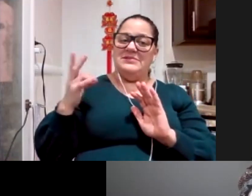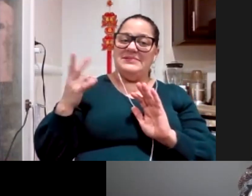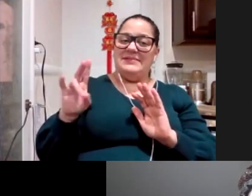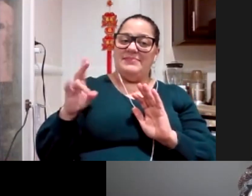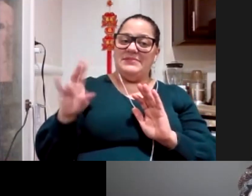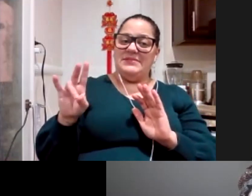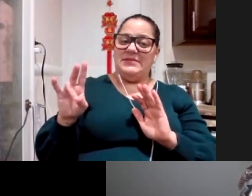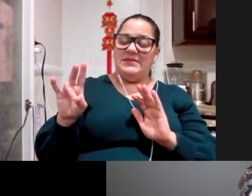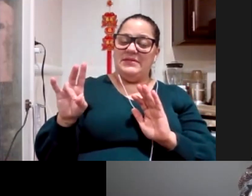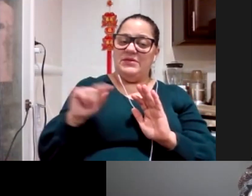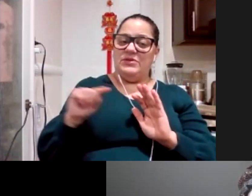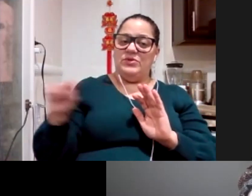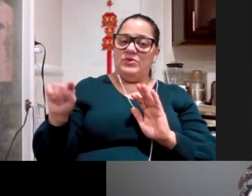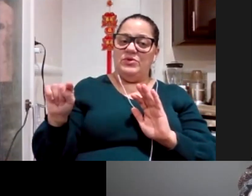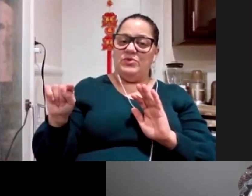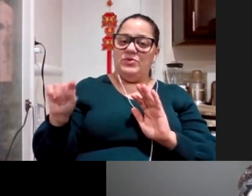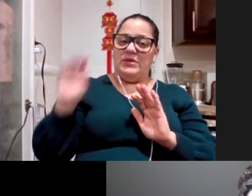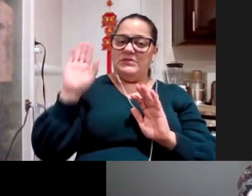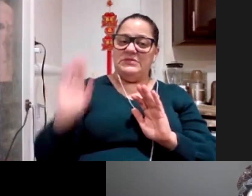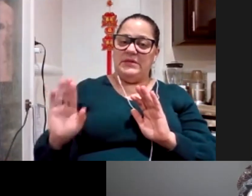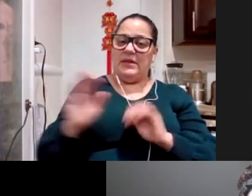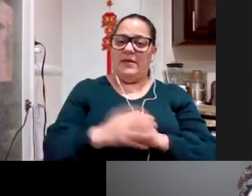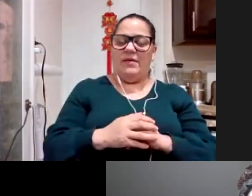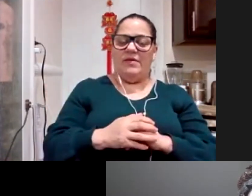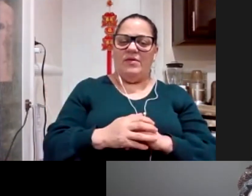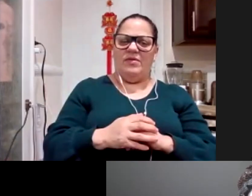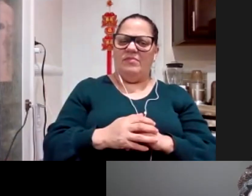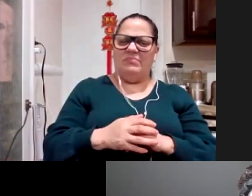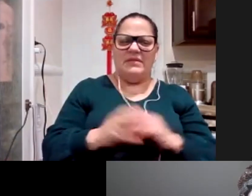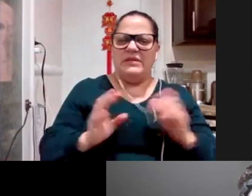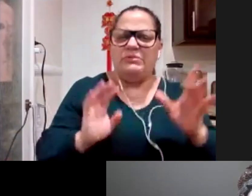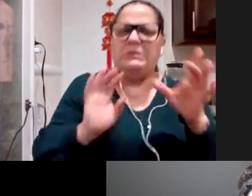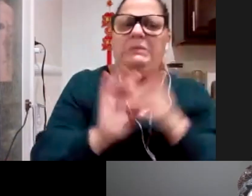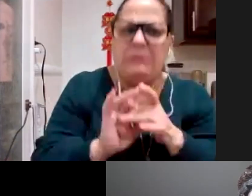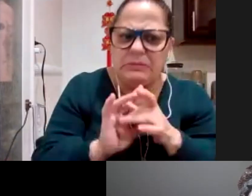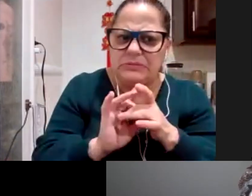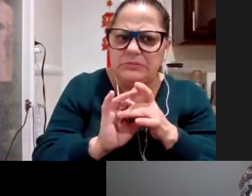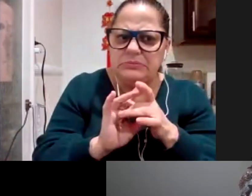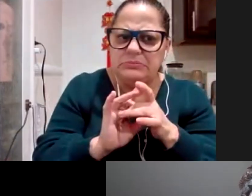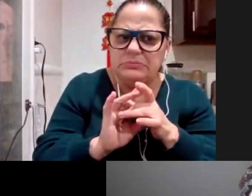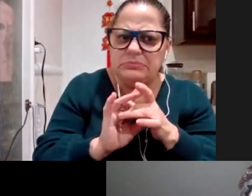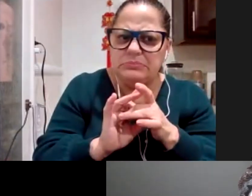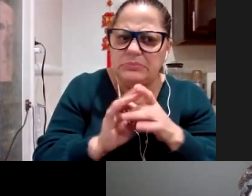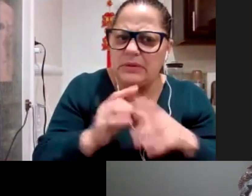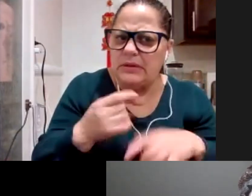um through the Sunday. Uh is there any connection? I mean, are y'all I assume y'all are aware of the